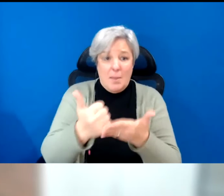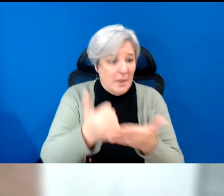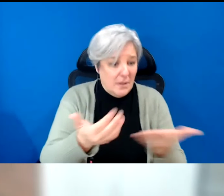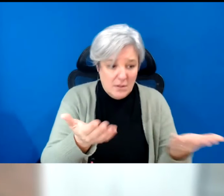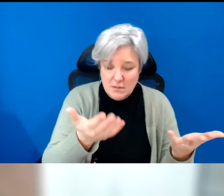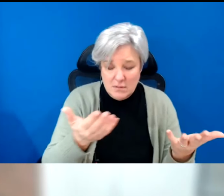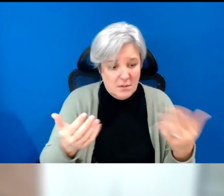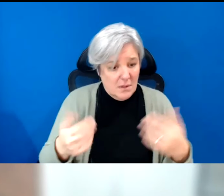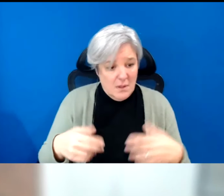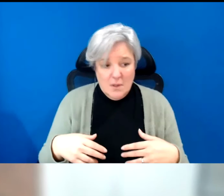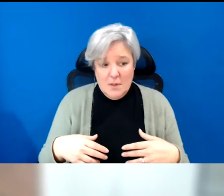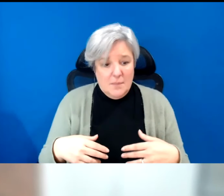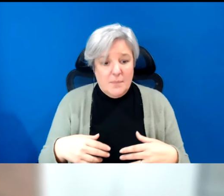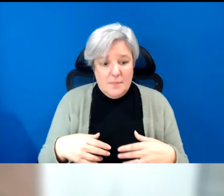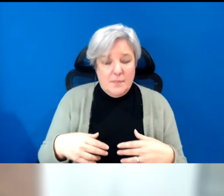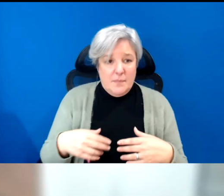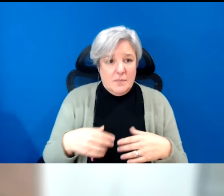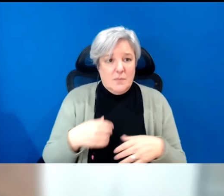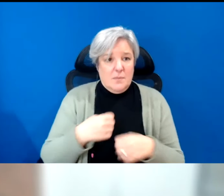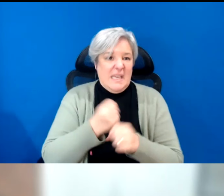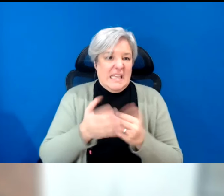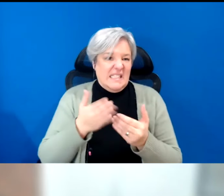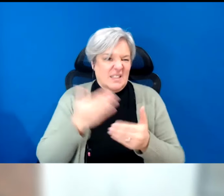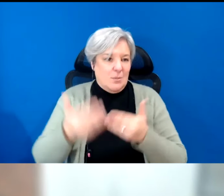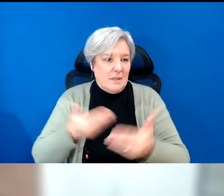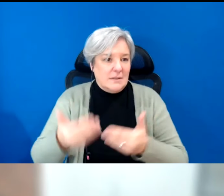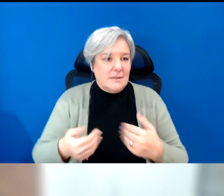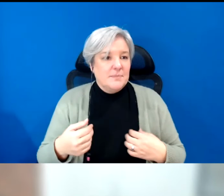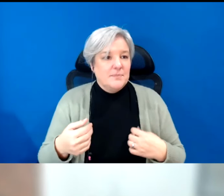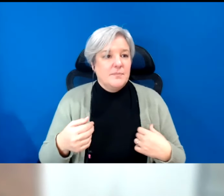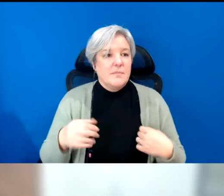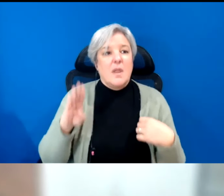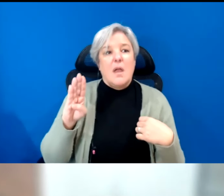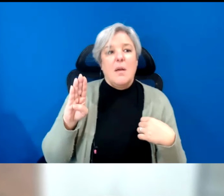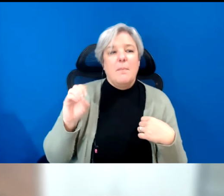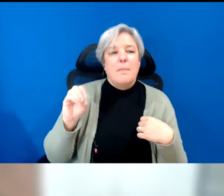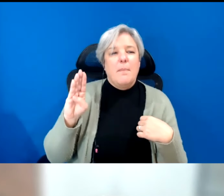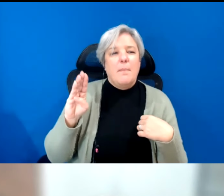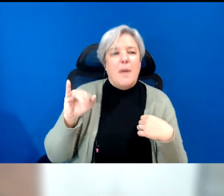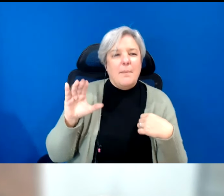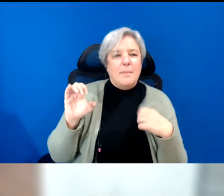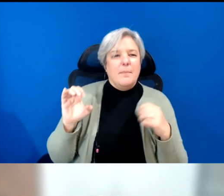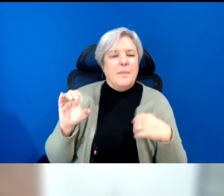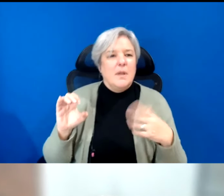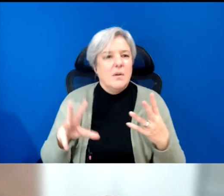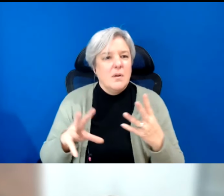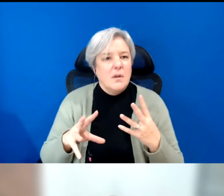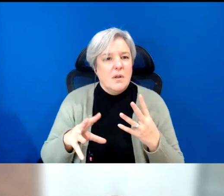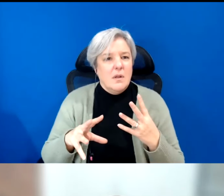to make that an easier process. There was one other thing is that answer your question.